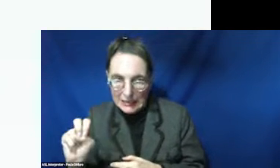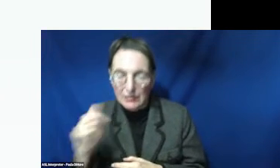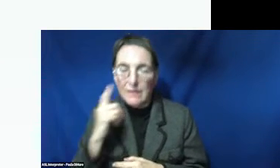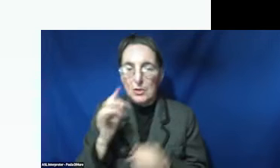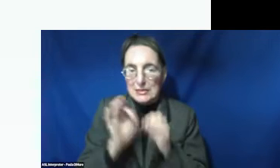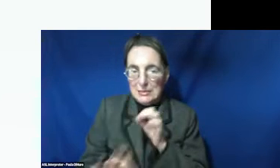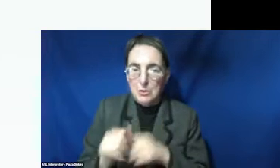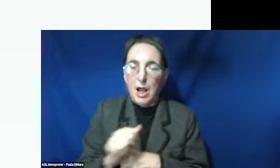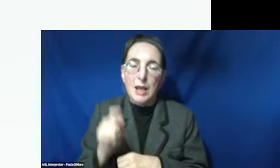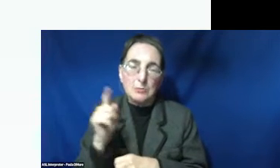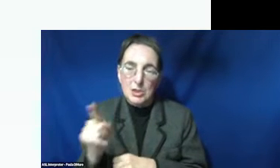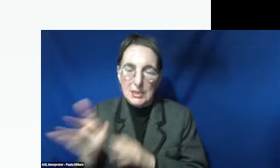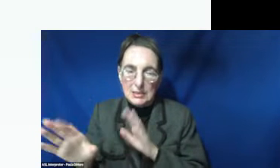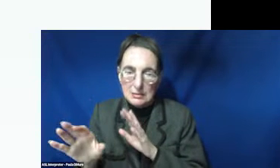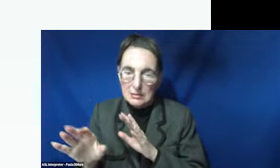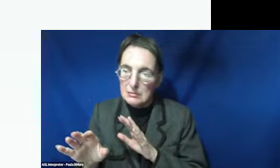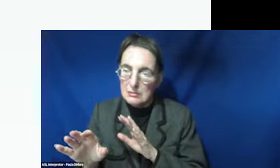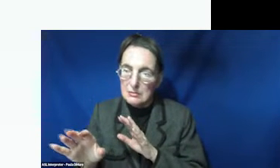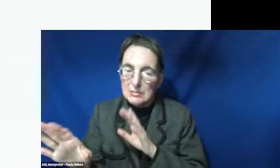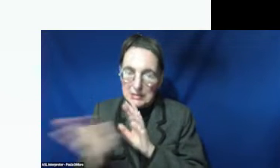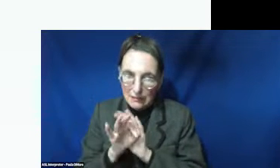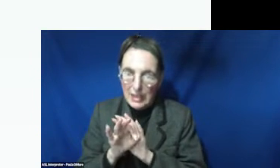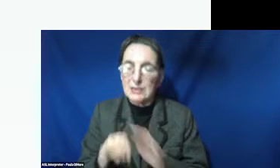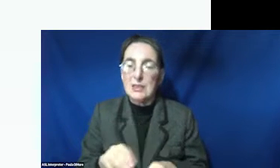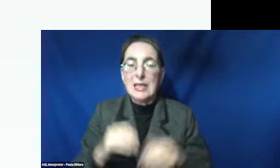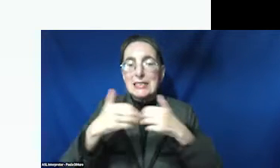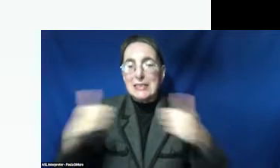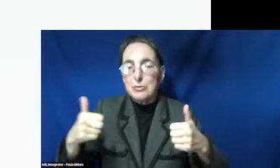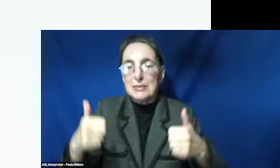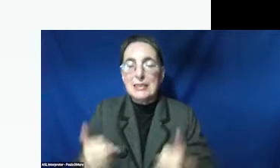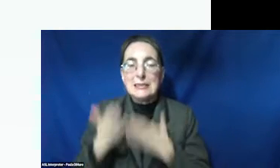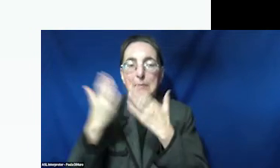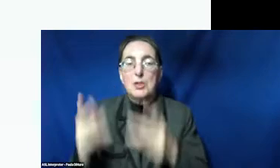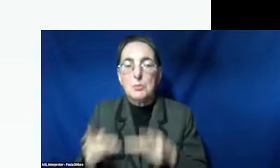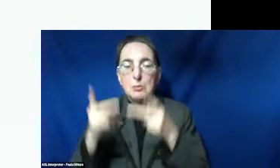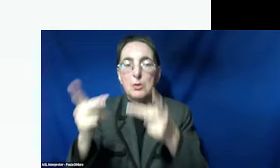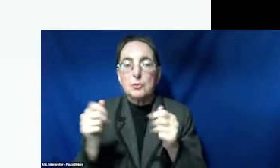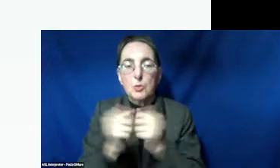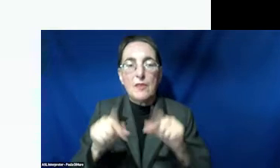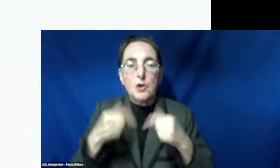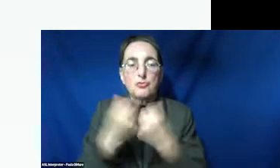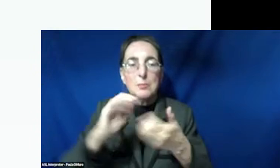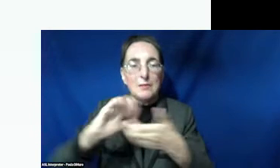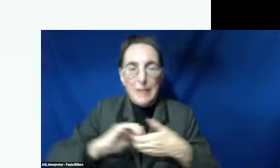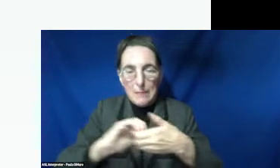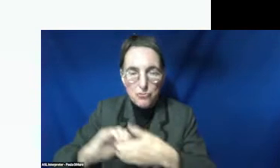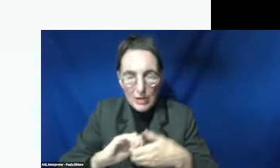So I'm going to submit Separately submitted proposals with a group of collaborators. And I'm going to go ahead and click Lead.